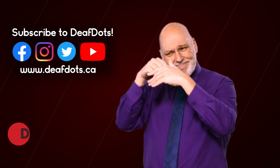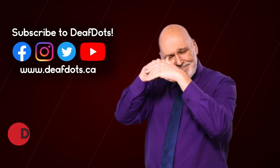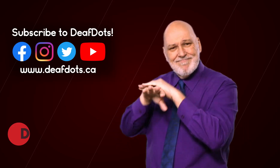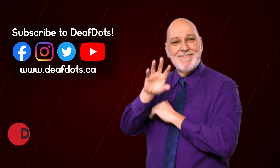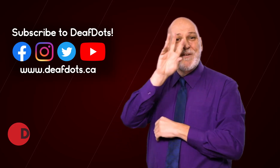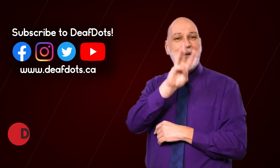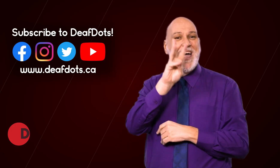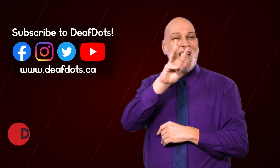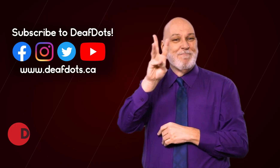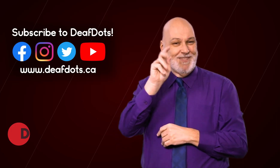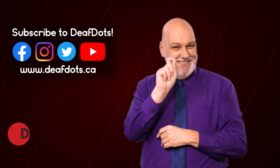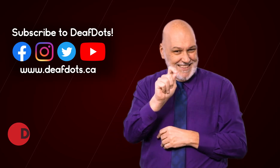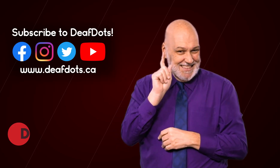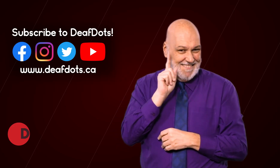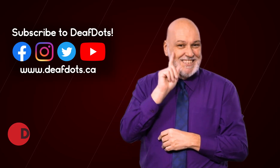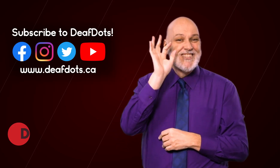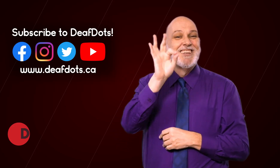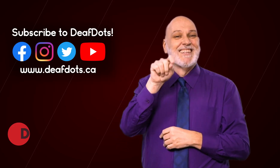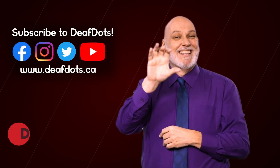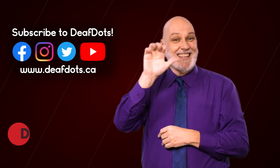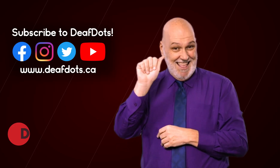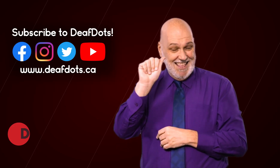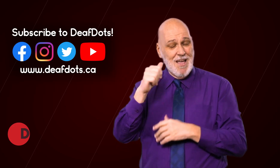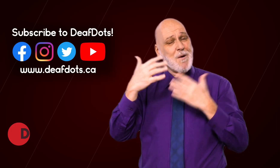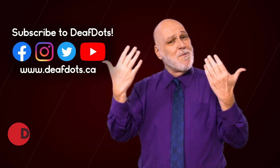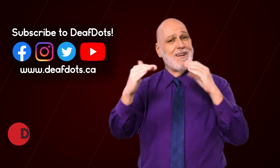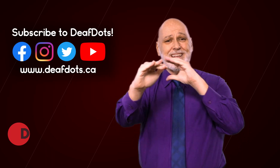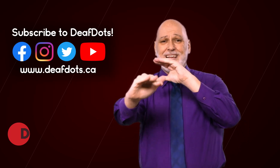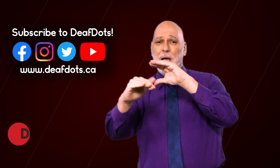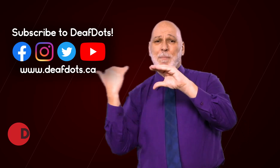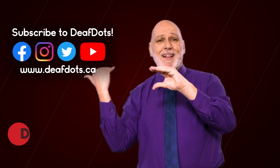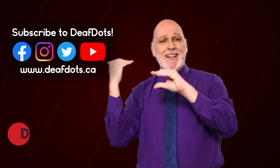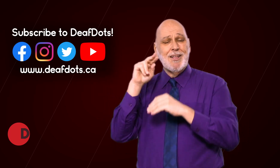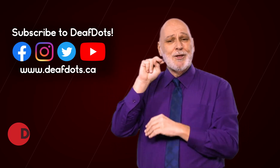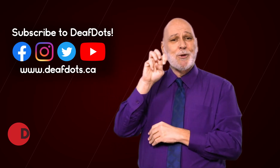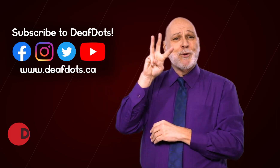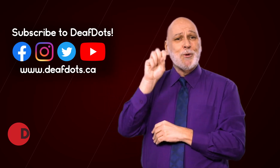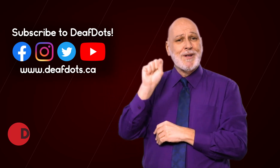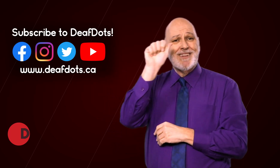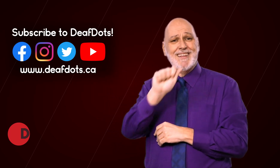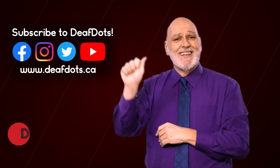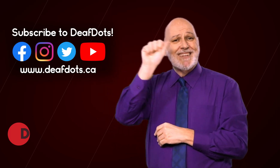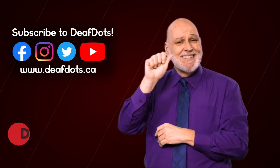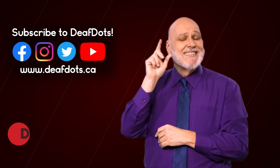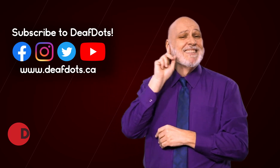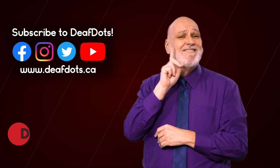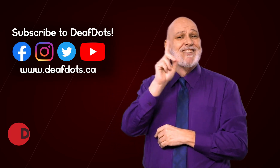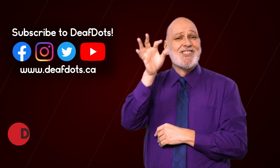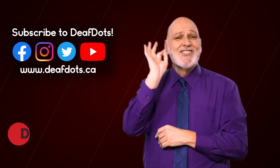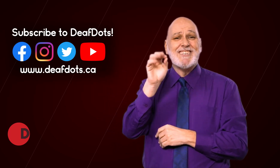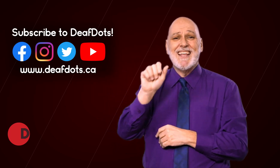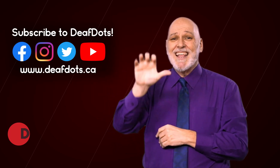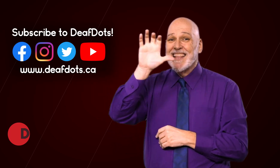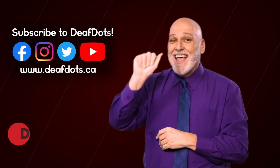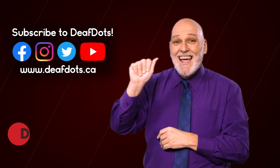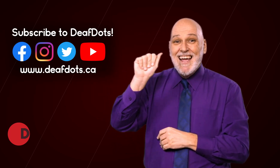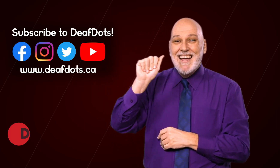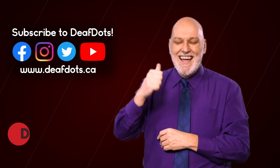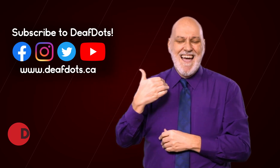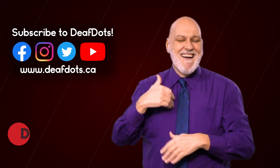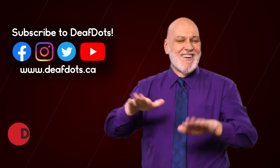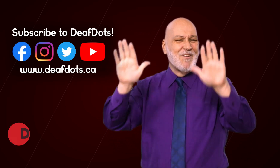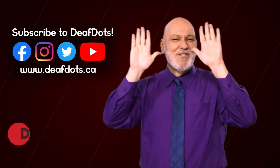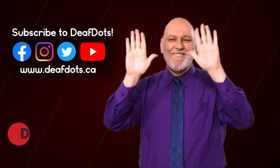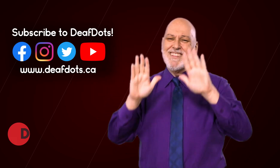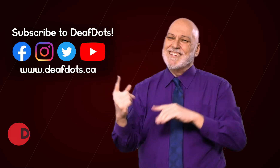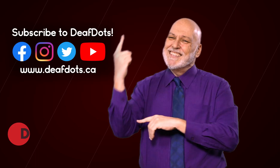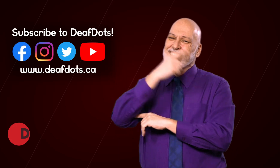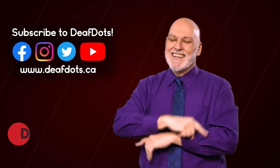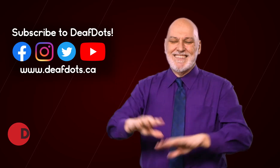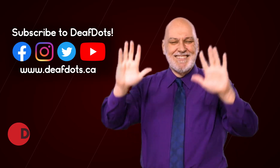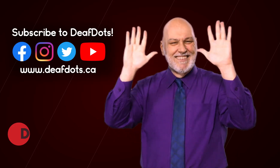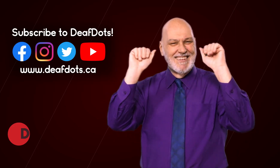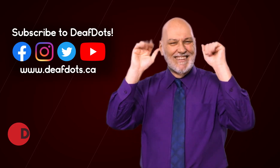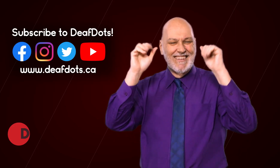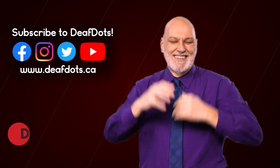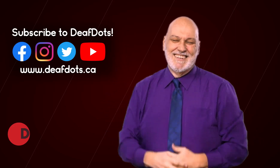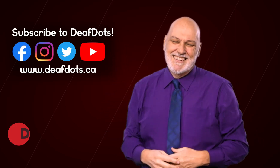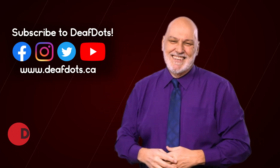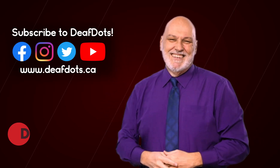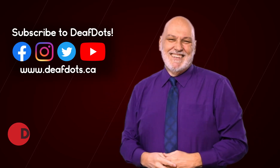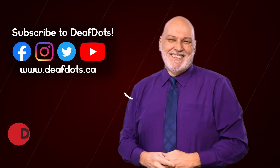please visit www.DeafDots.ca or email to news@deafdots.ca